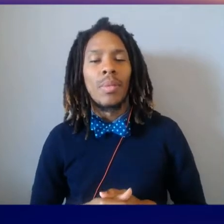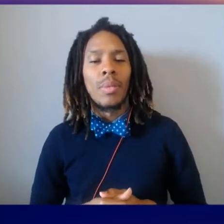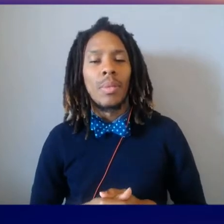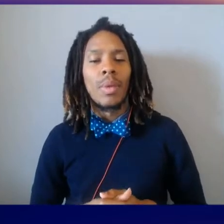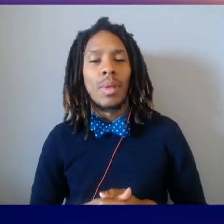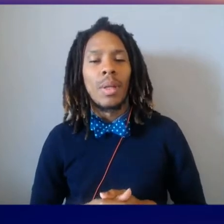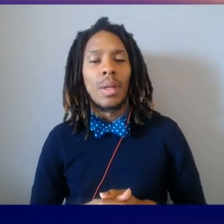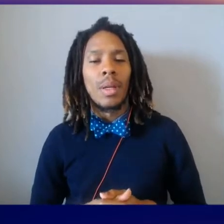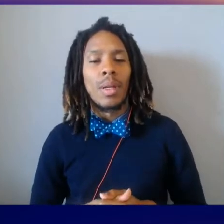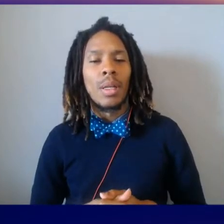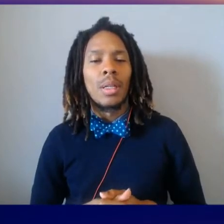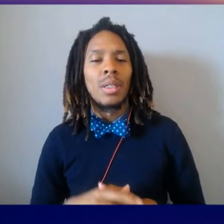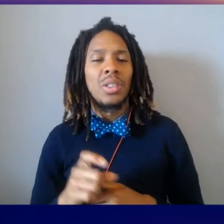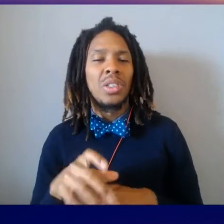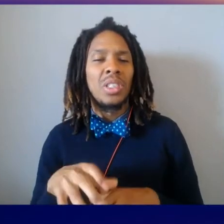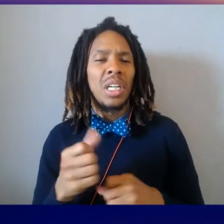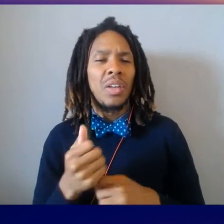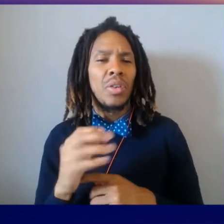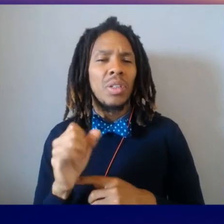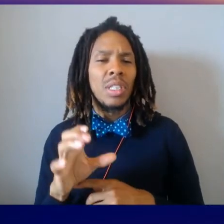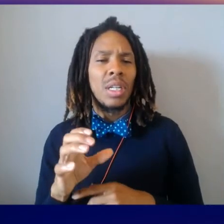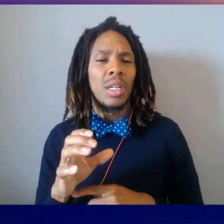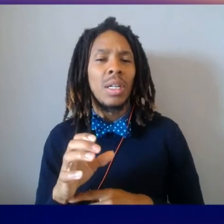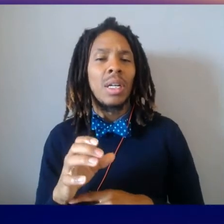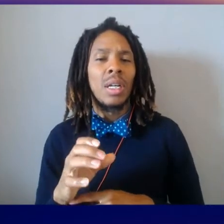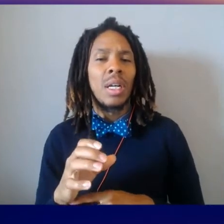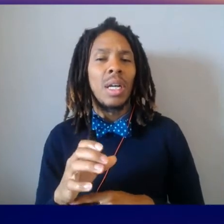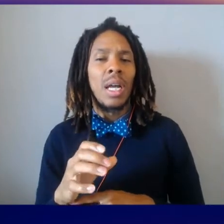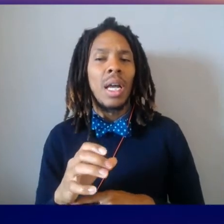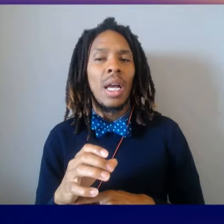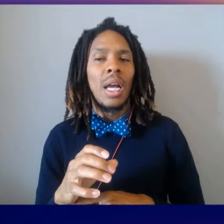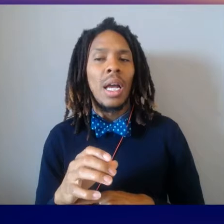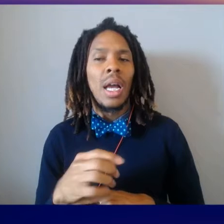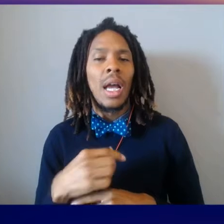It should take just a couple seconds, but I'm querying essentially for the source IP address,